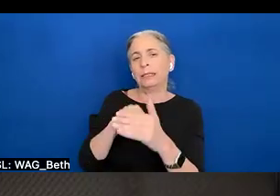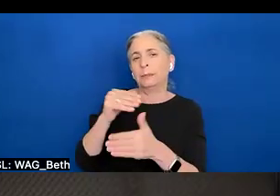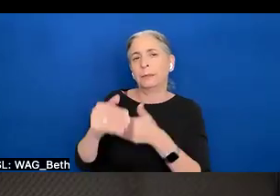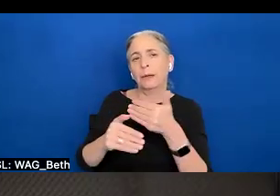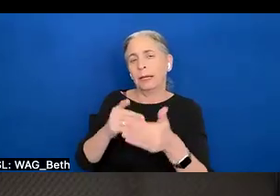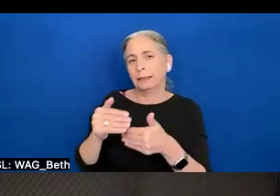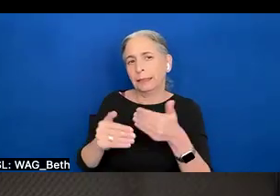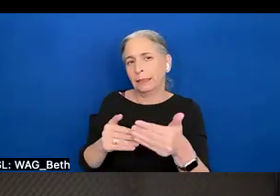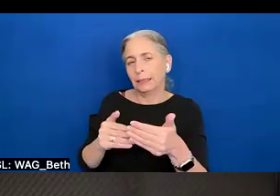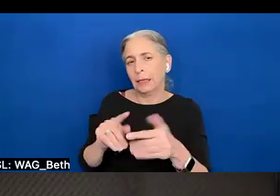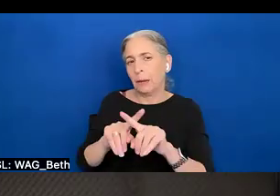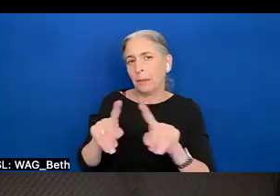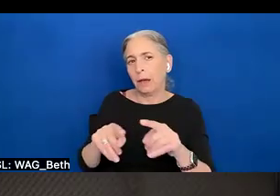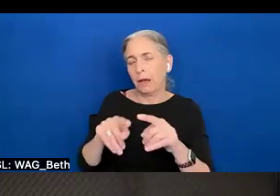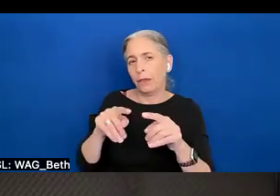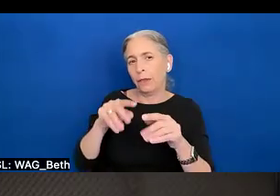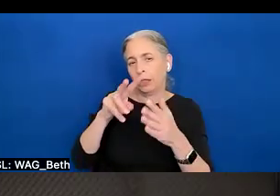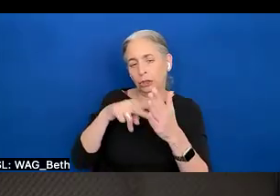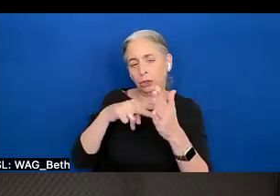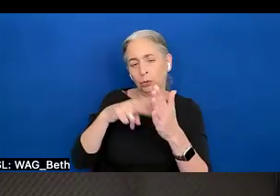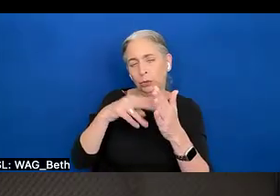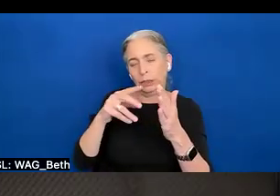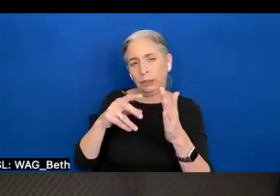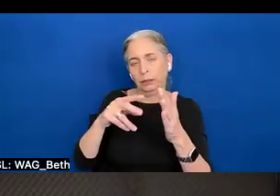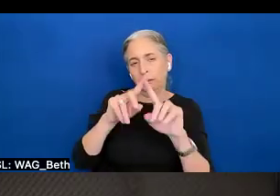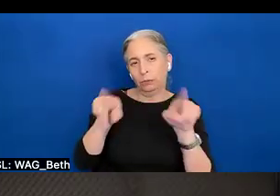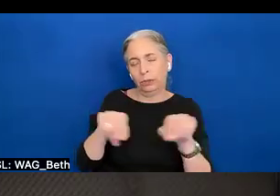process, but a screen reader can't recognize the